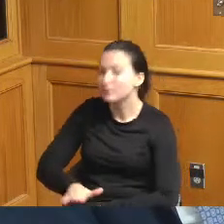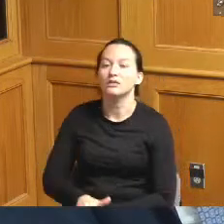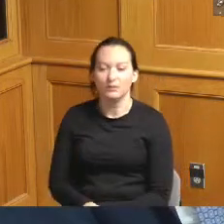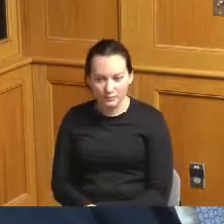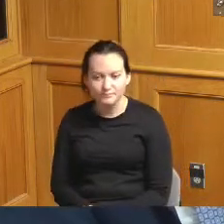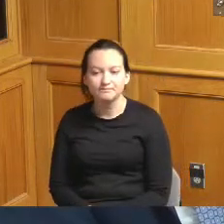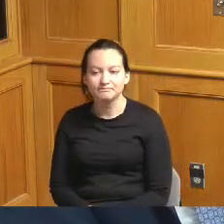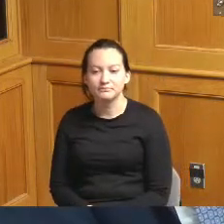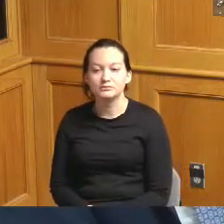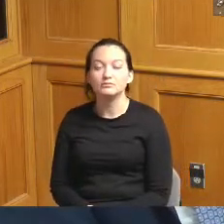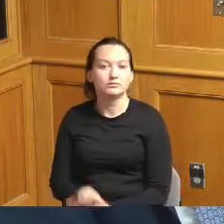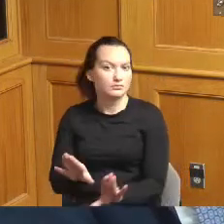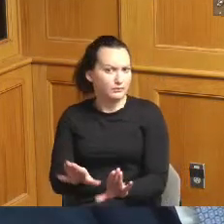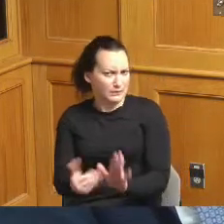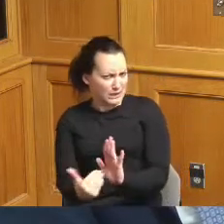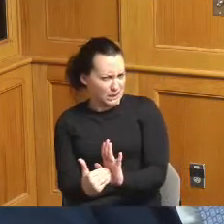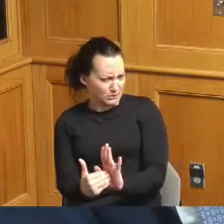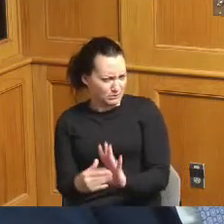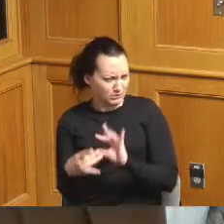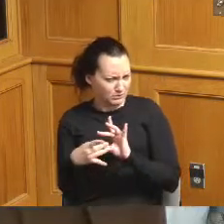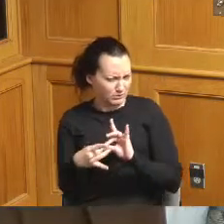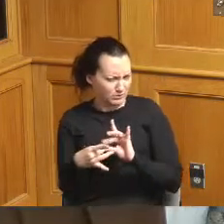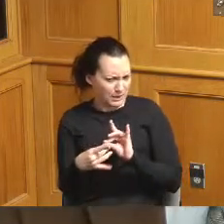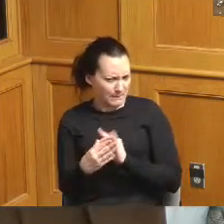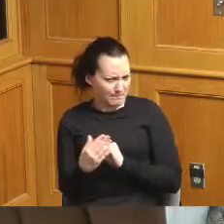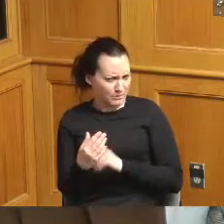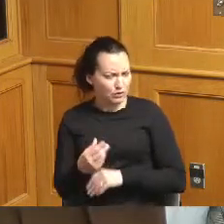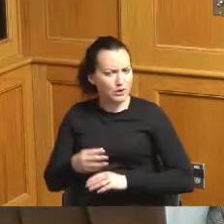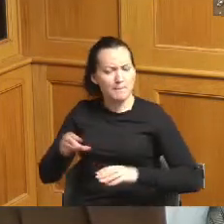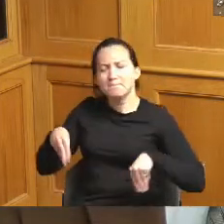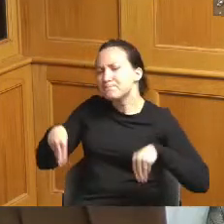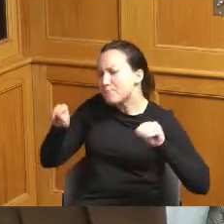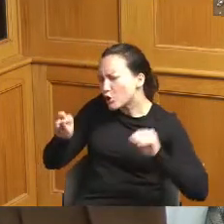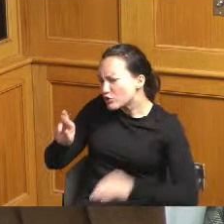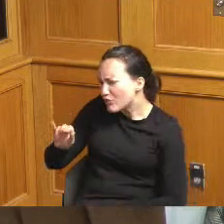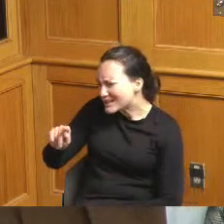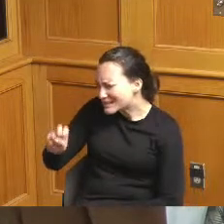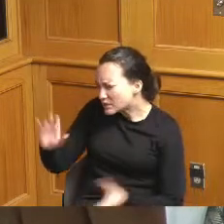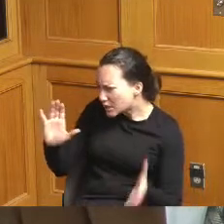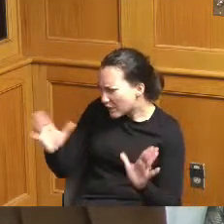is and again we're referencing back to market rate here correct these okay correct so those